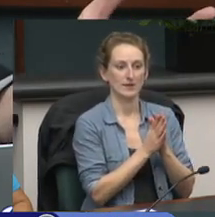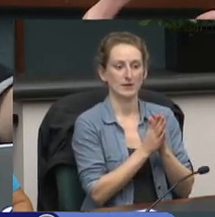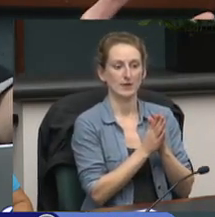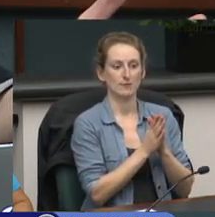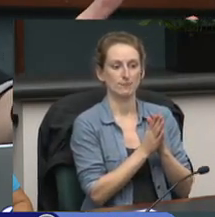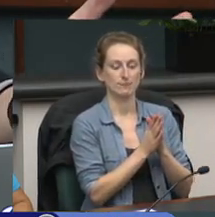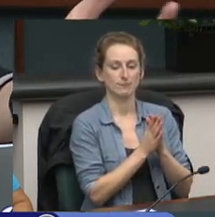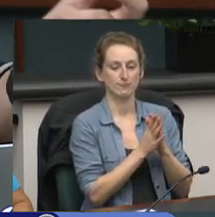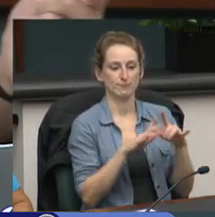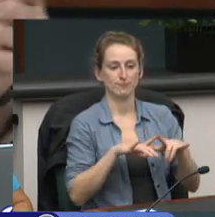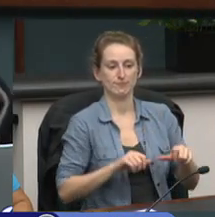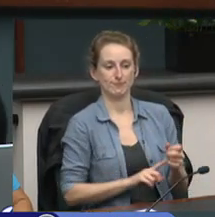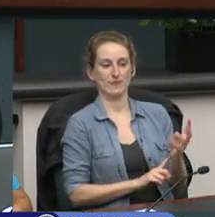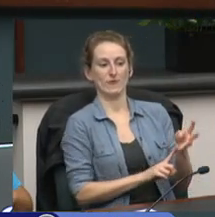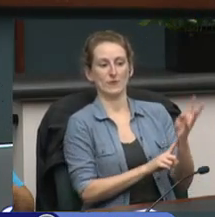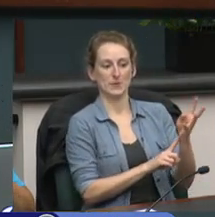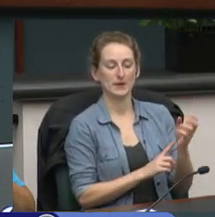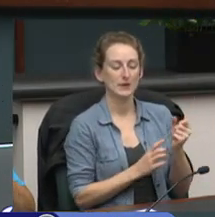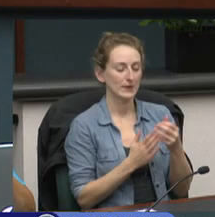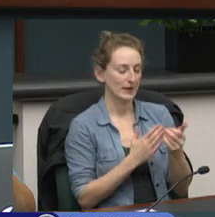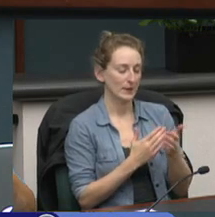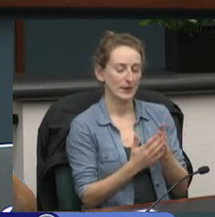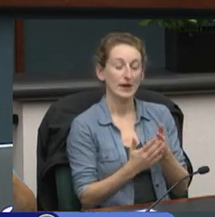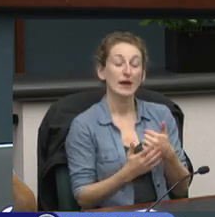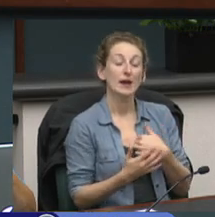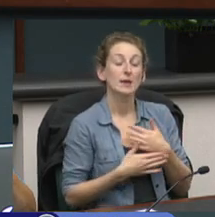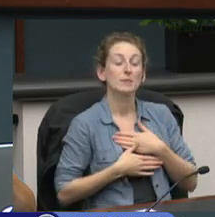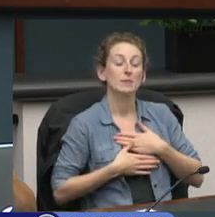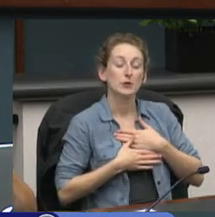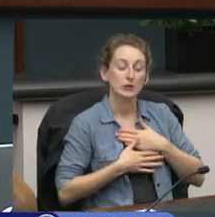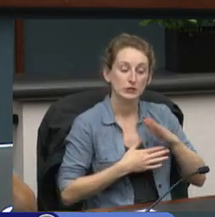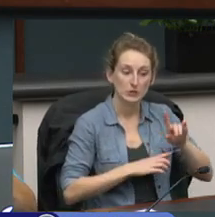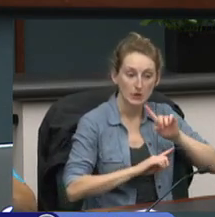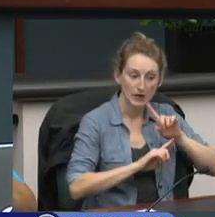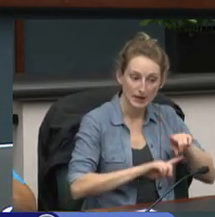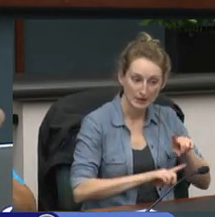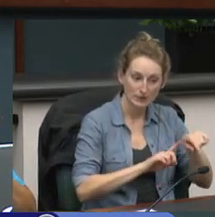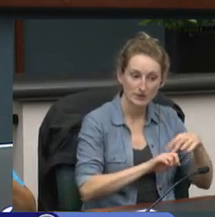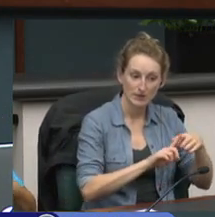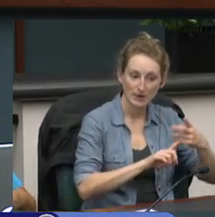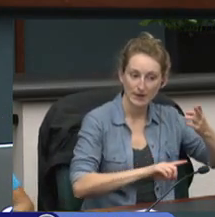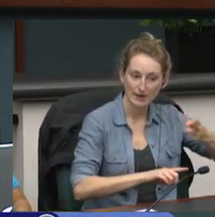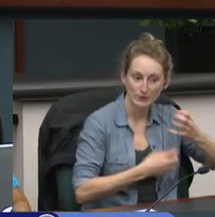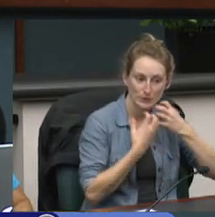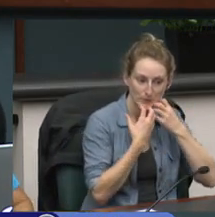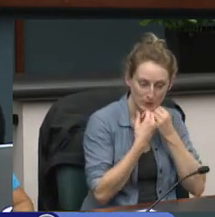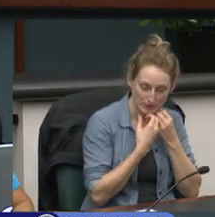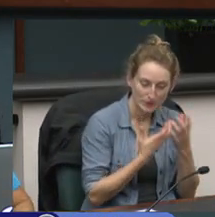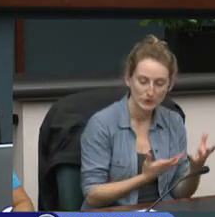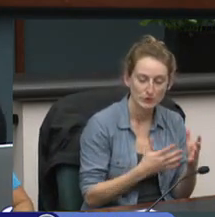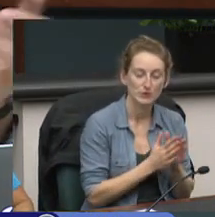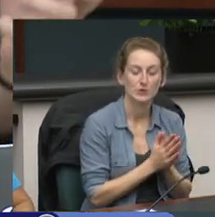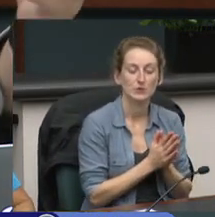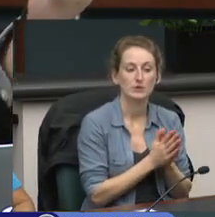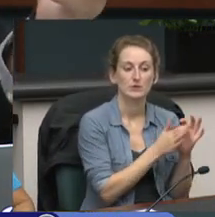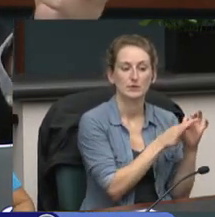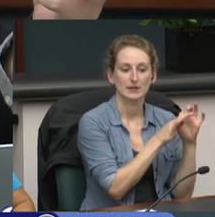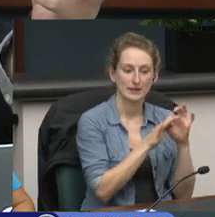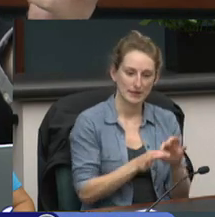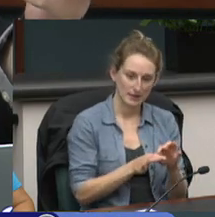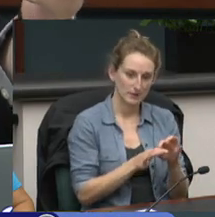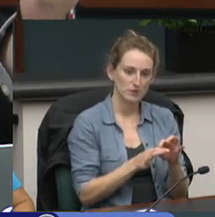answers to the restrictions at historic preservation has on the question of